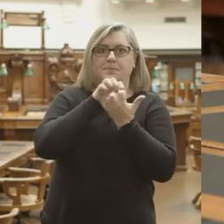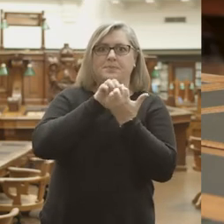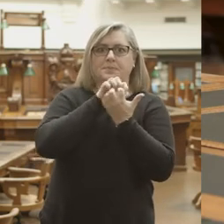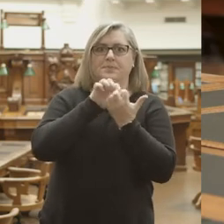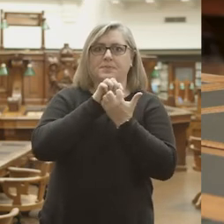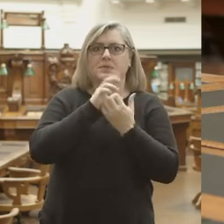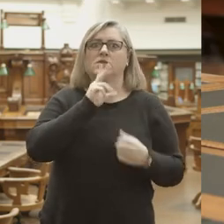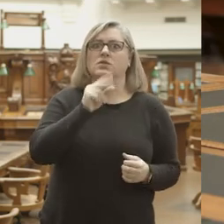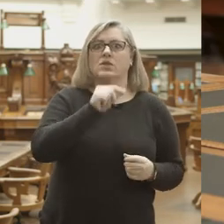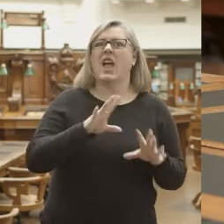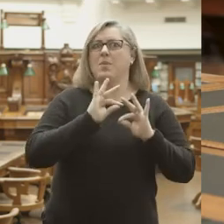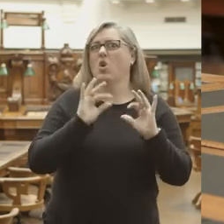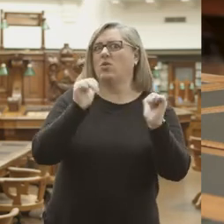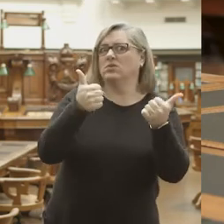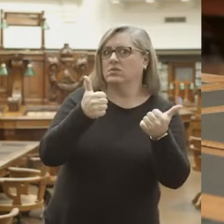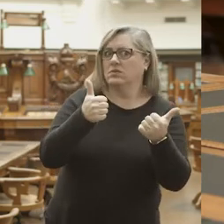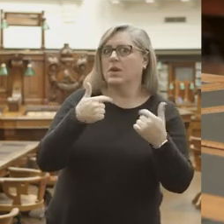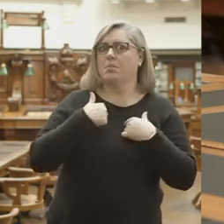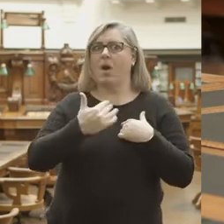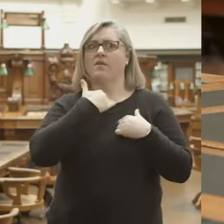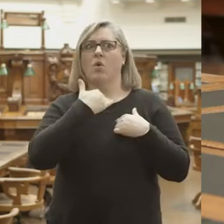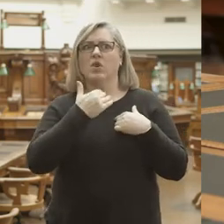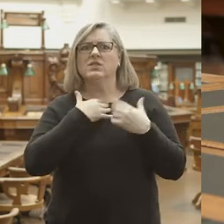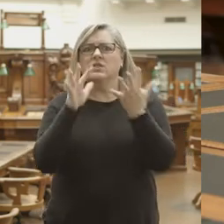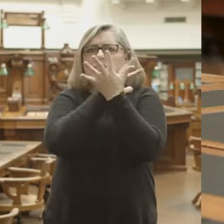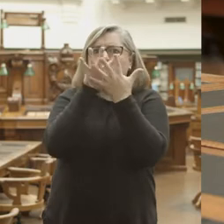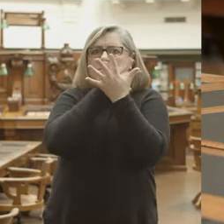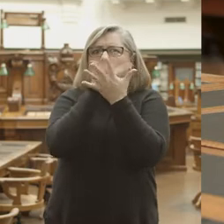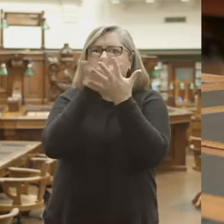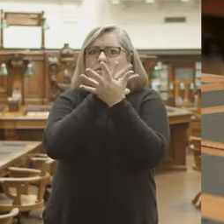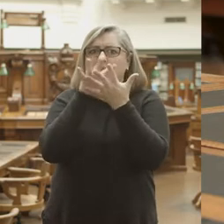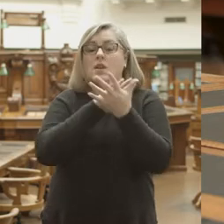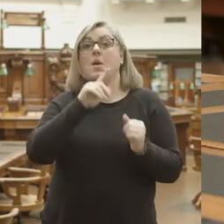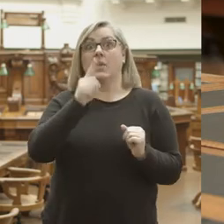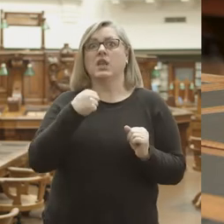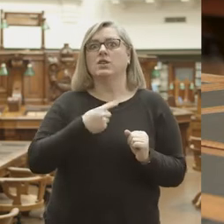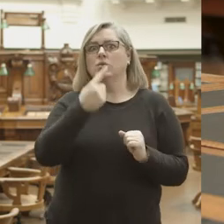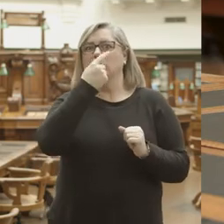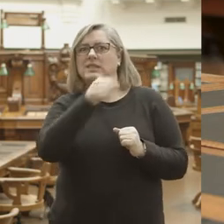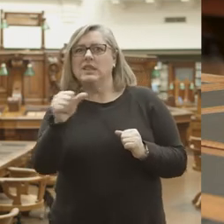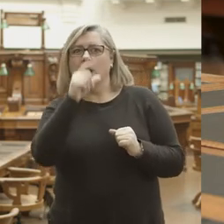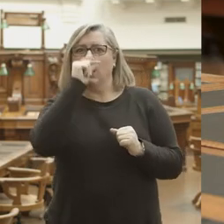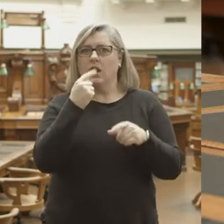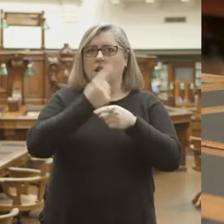I'm not very good at this and my voice starts to sound a bit muffled but you could still kind of tell that I'm talking,